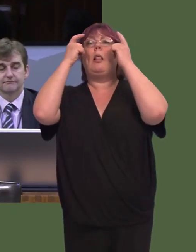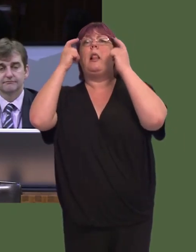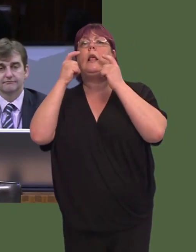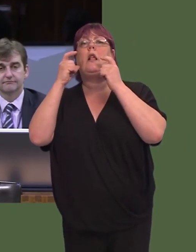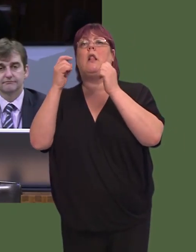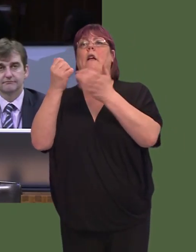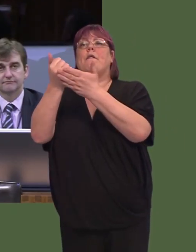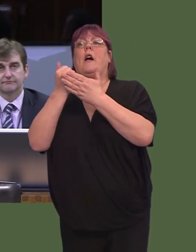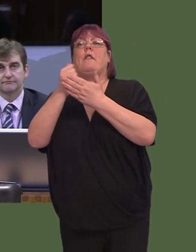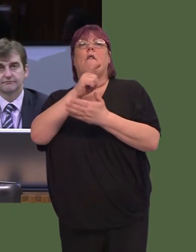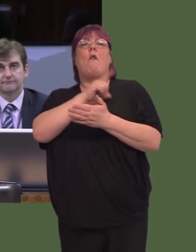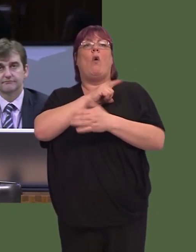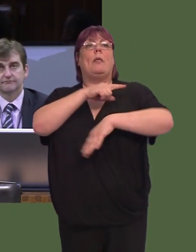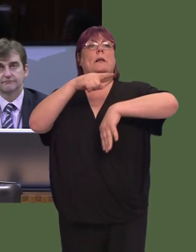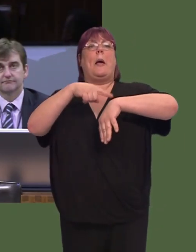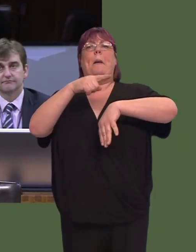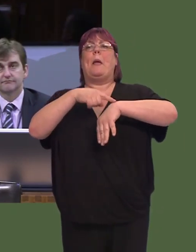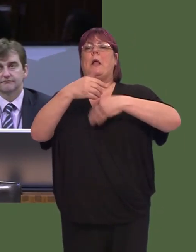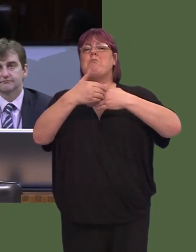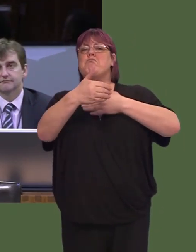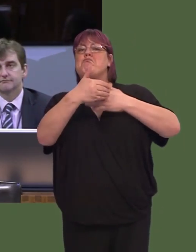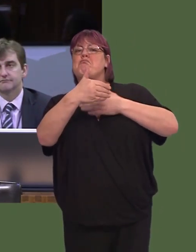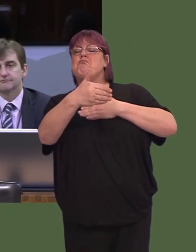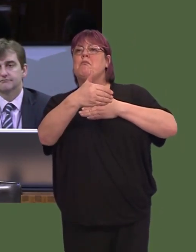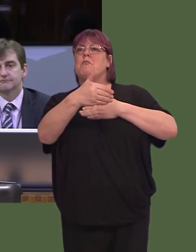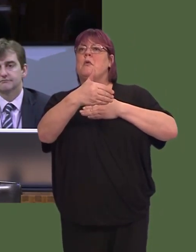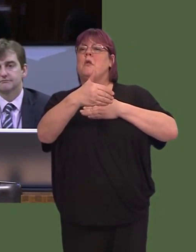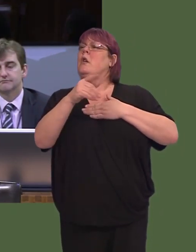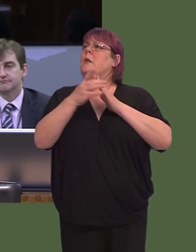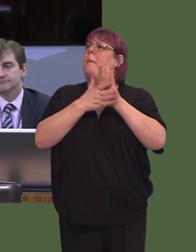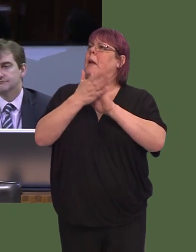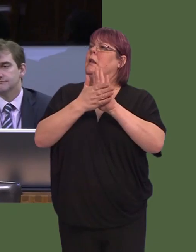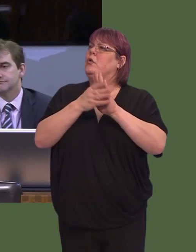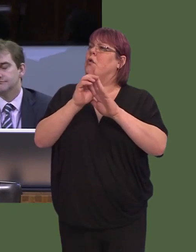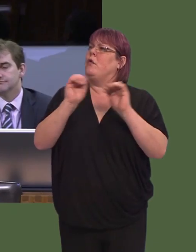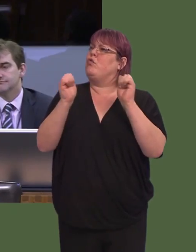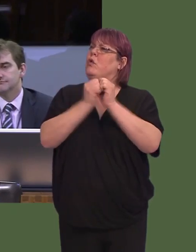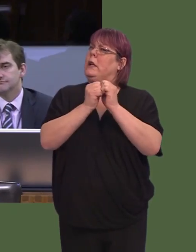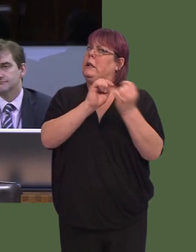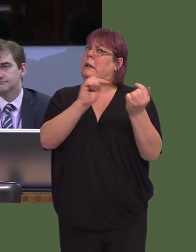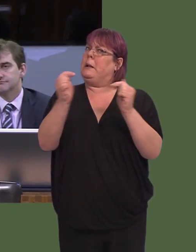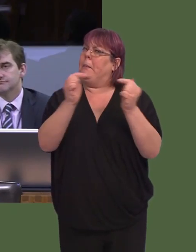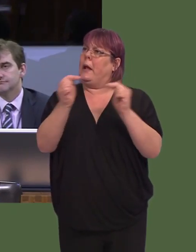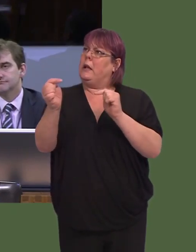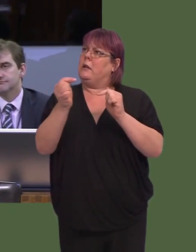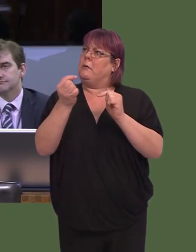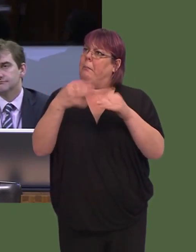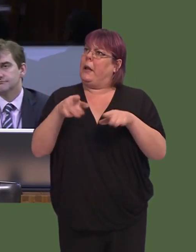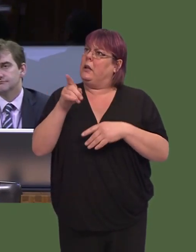So, I'm assuming that the Government have set their mind on what type of debate you will be bringing forward for Members to vote on.